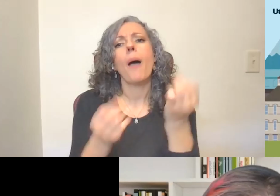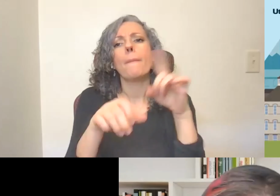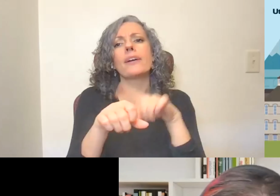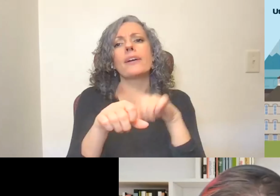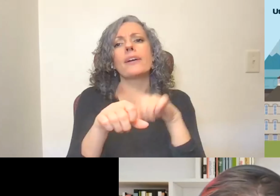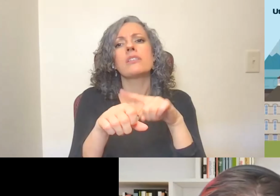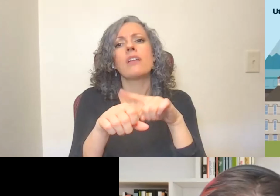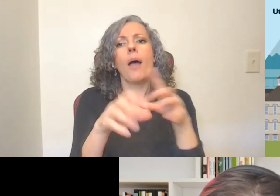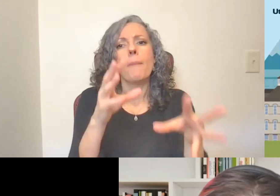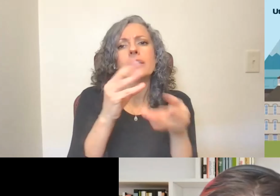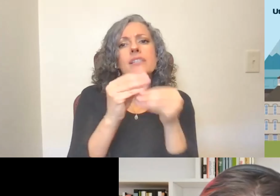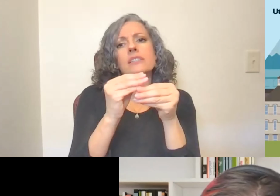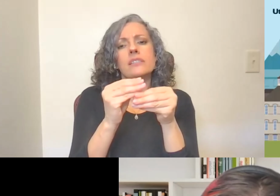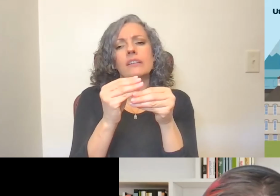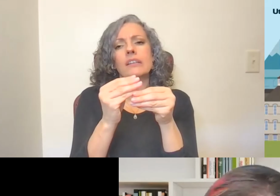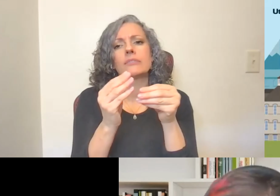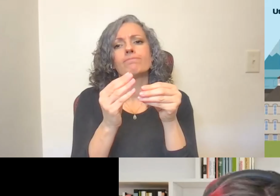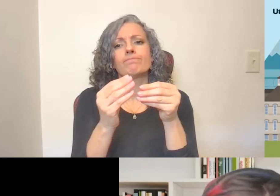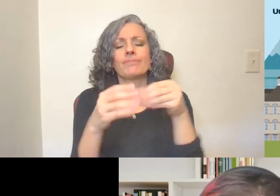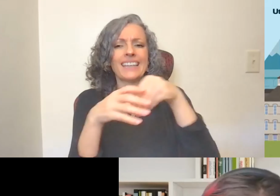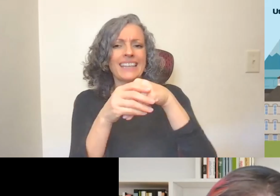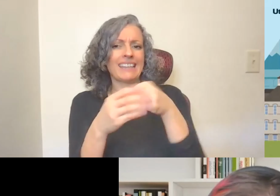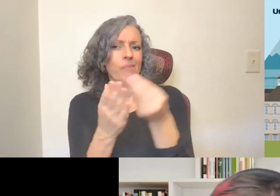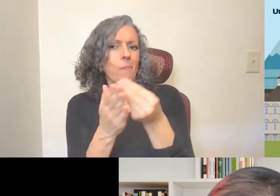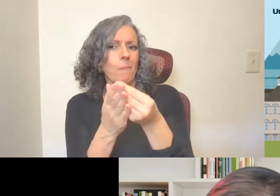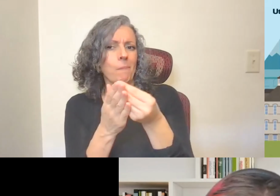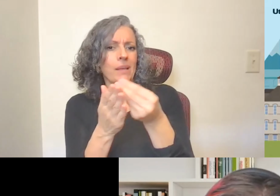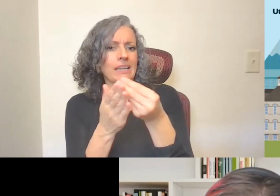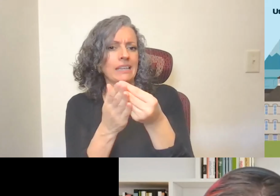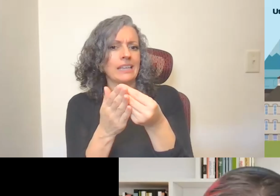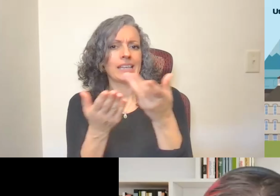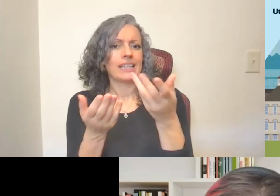budgeted for creating detailed accessible documentation and development guided by the